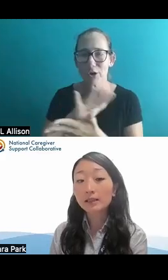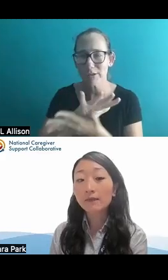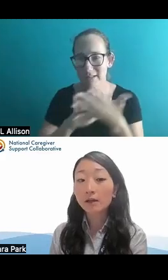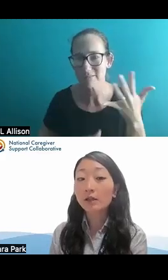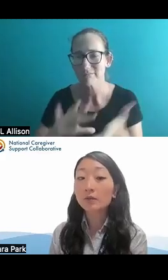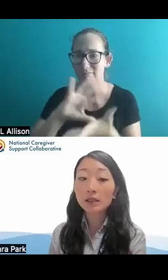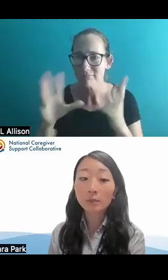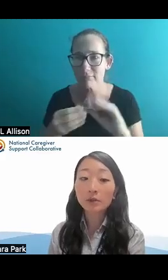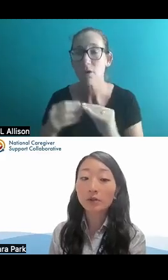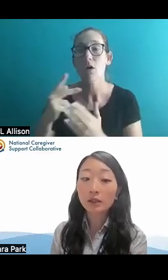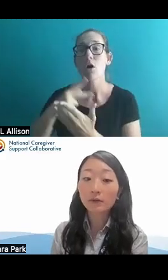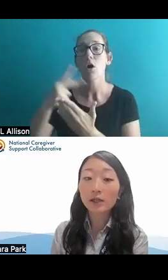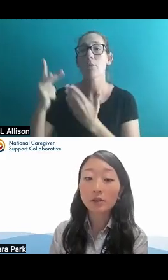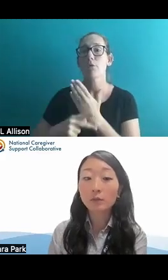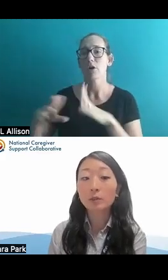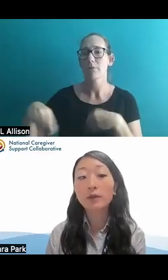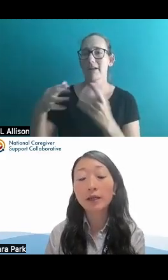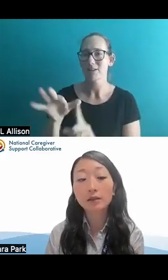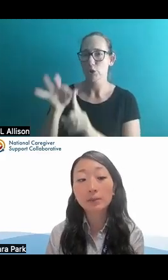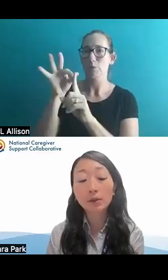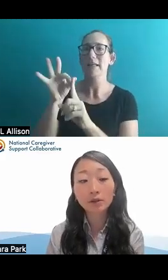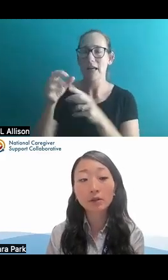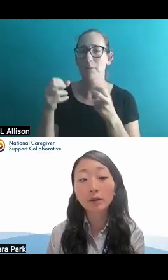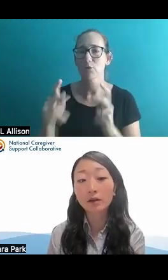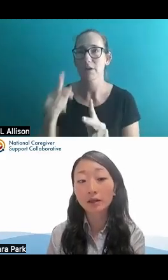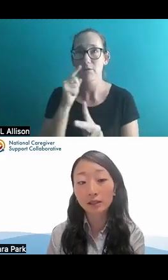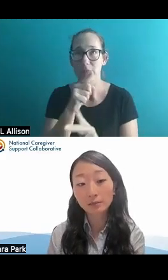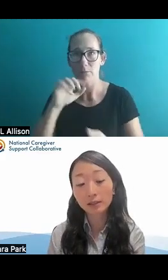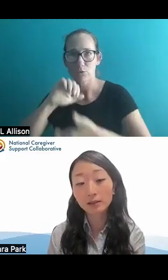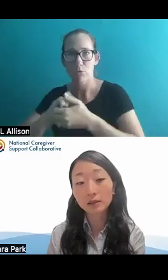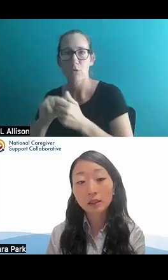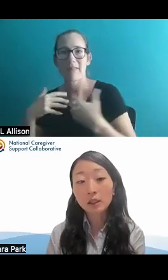a very unique opportunity for aging network providers to partner with healthcare teams.